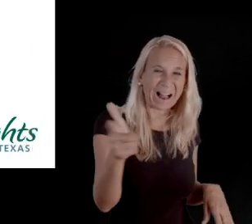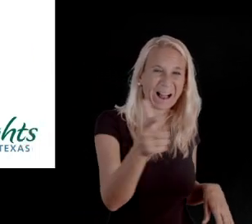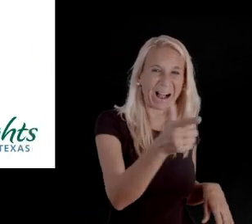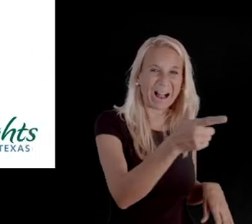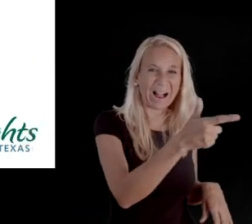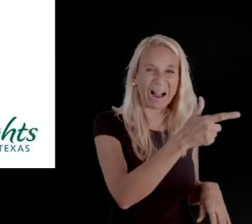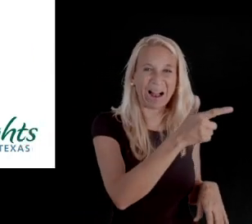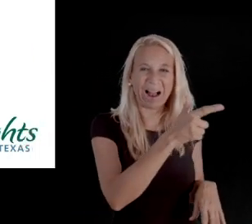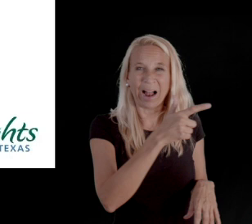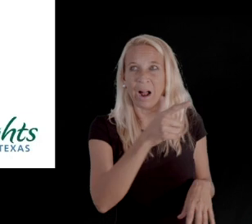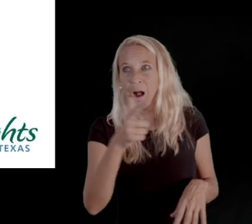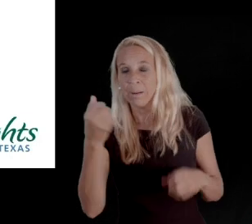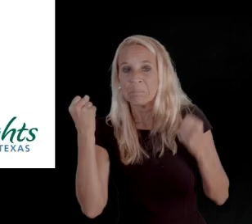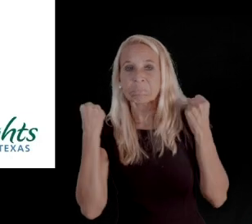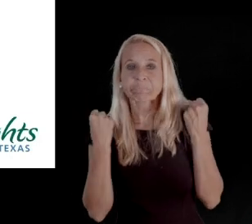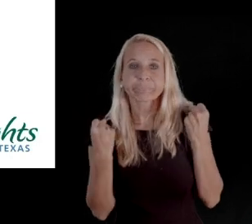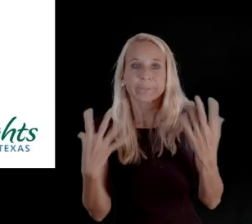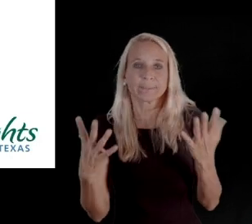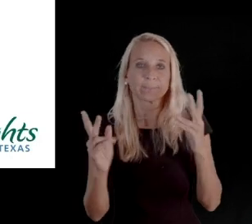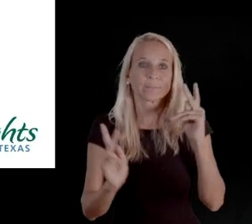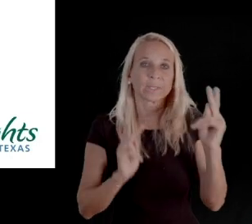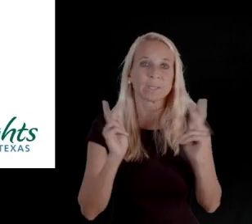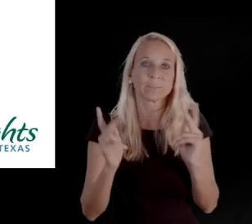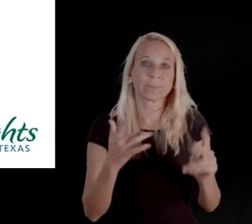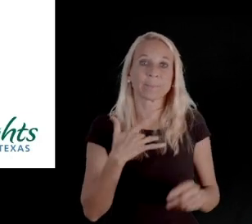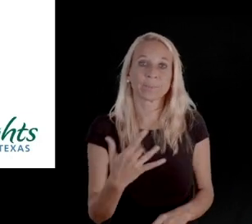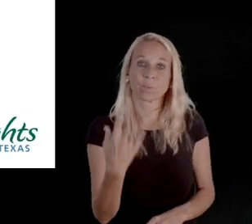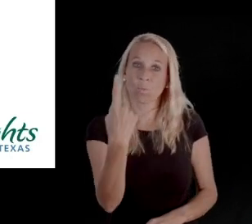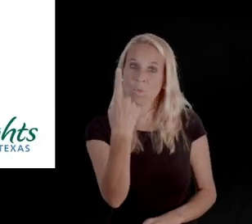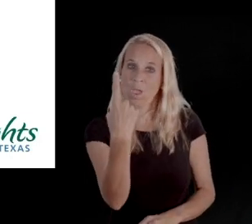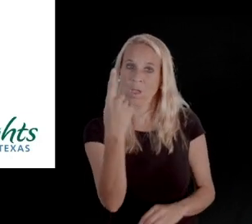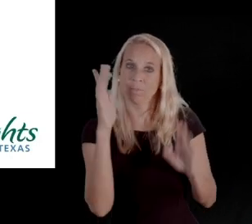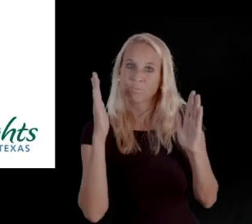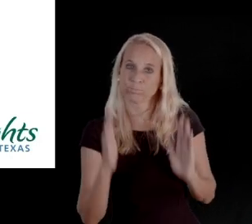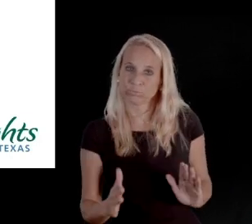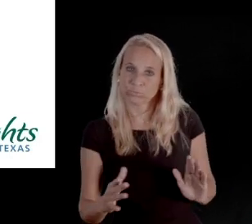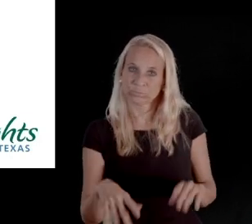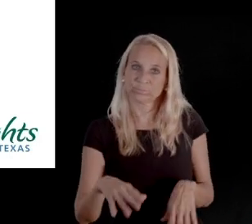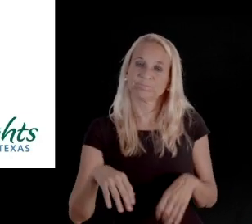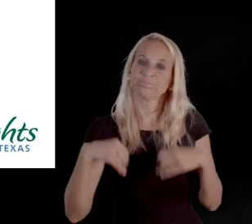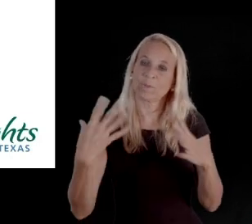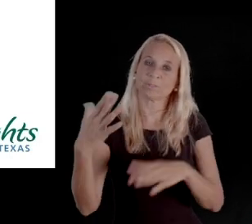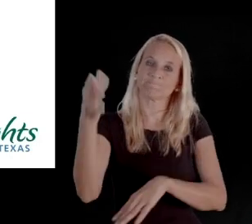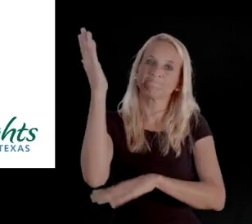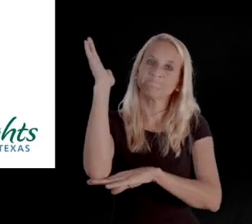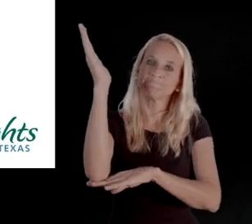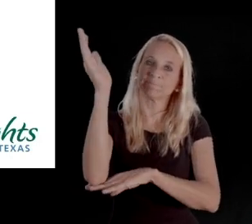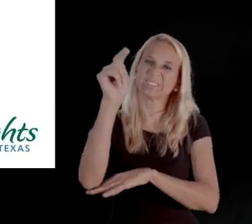they might bring multiple people. Typically only one person provides any testimony.